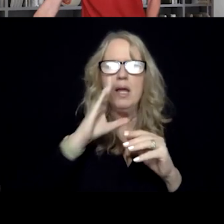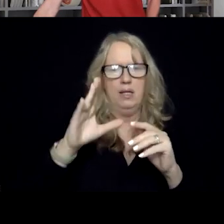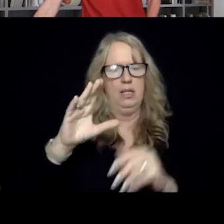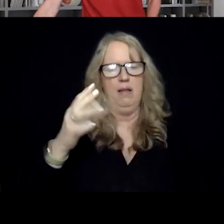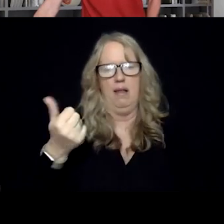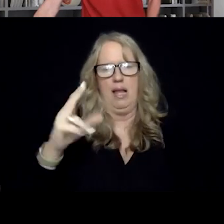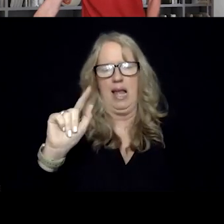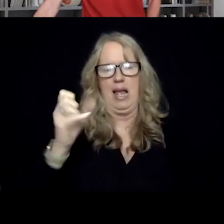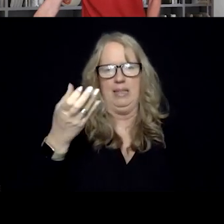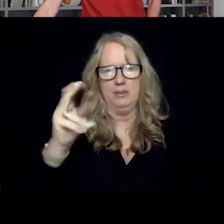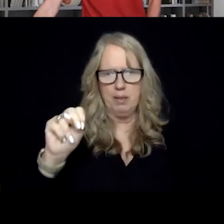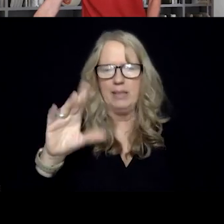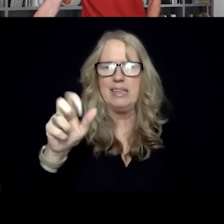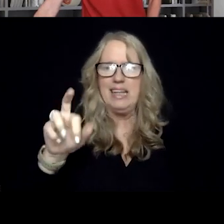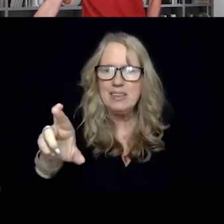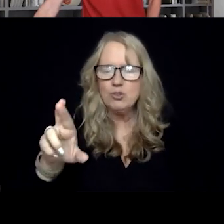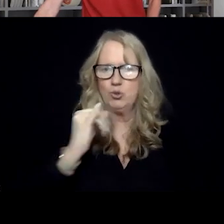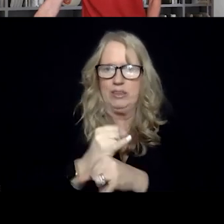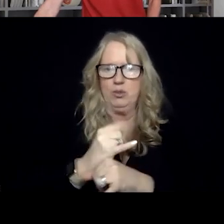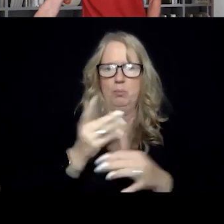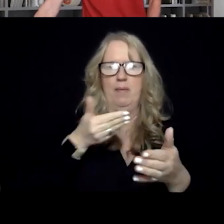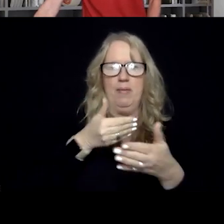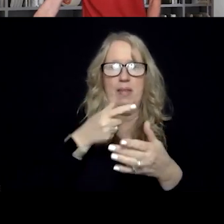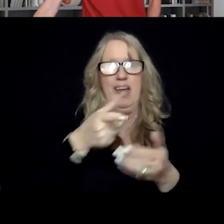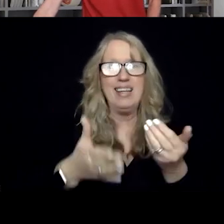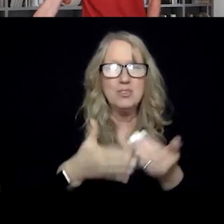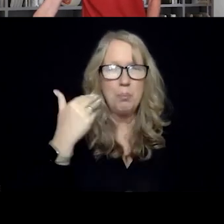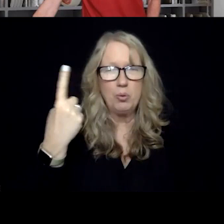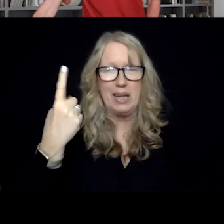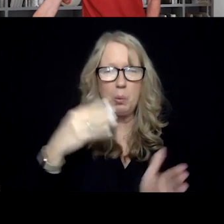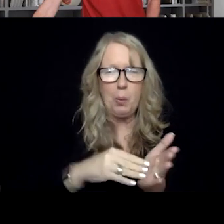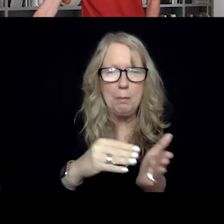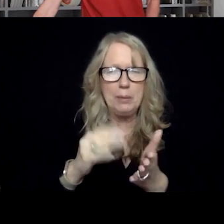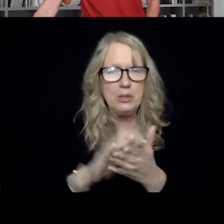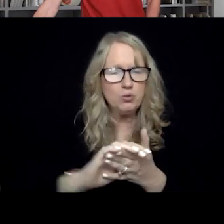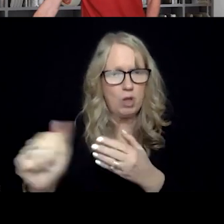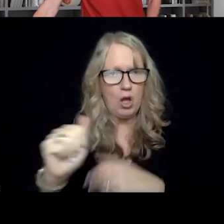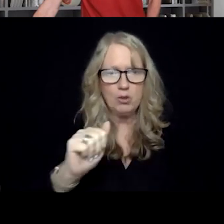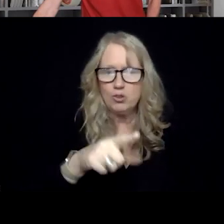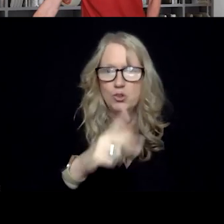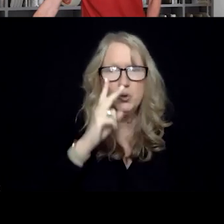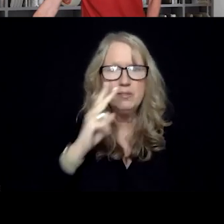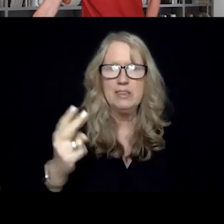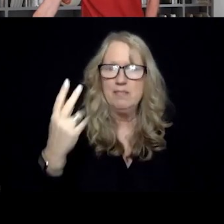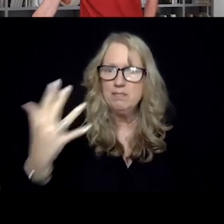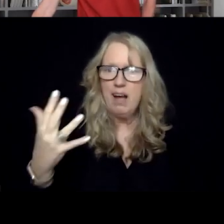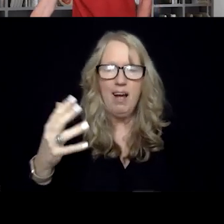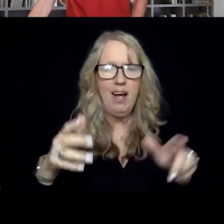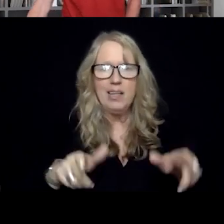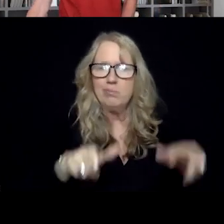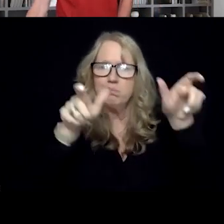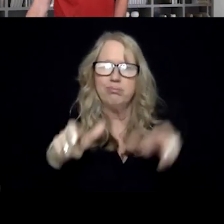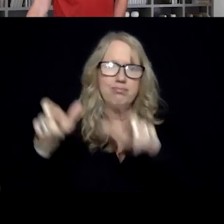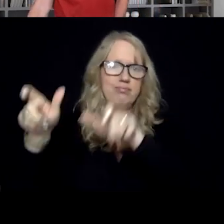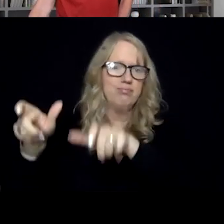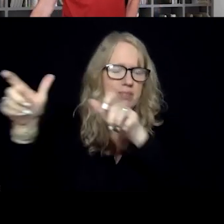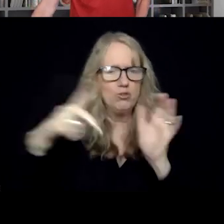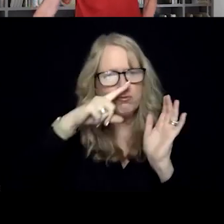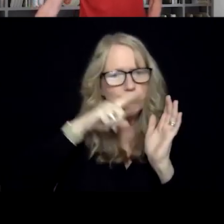CANCER INSTITUTE. THIS IS A $5 BILLION INSTITUTE FUNDED BY THE